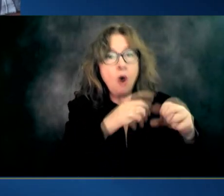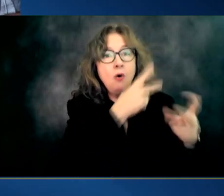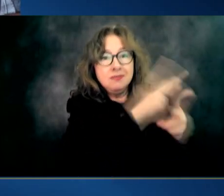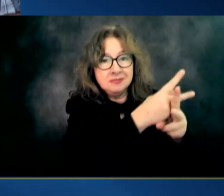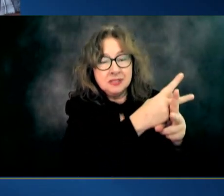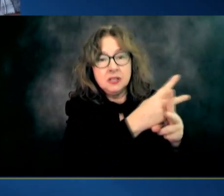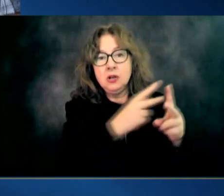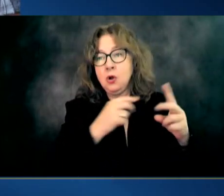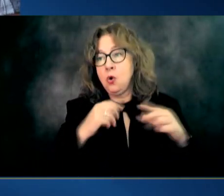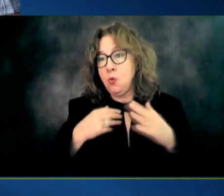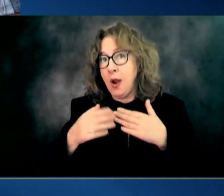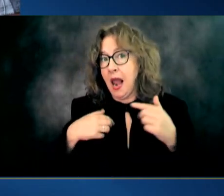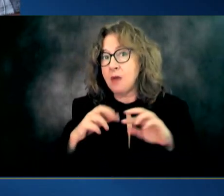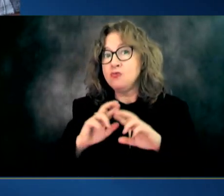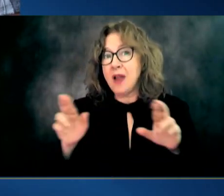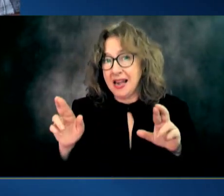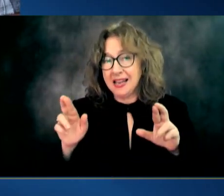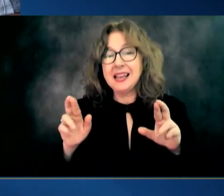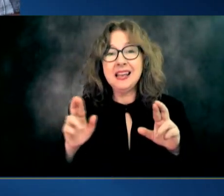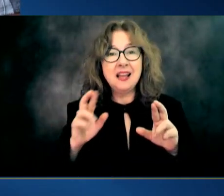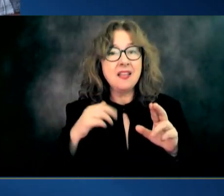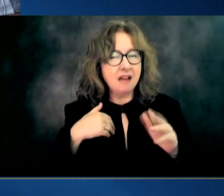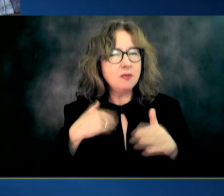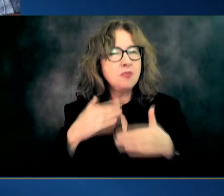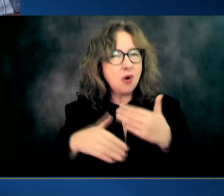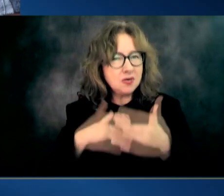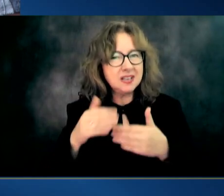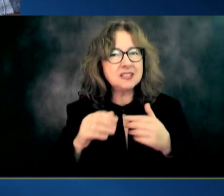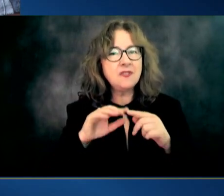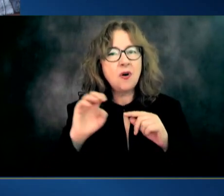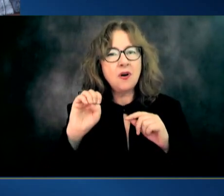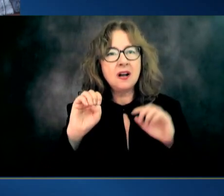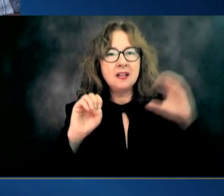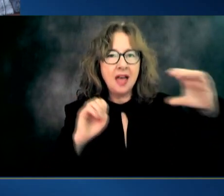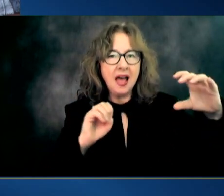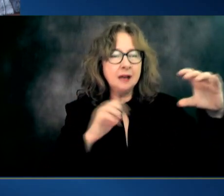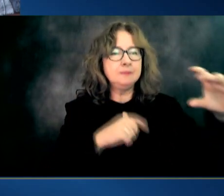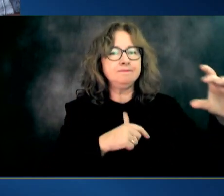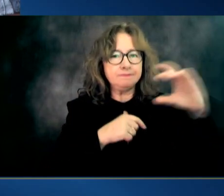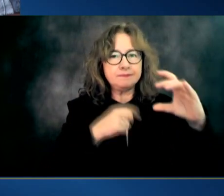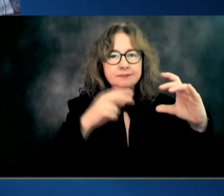there's a process by which the eggs will be taken out and then implanted in my -- I don't know if